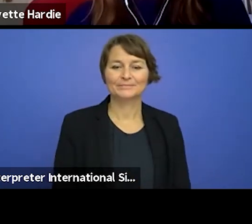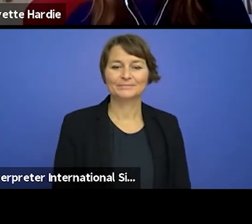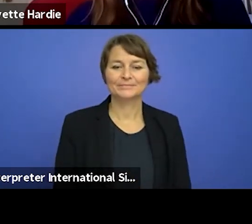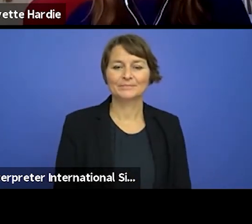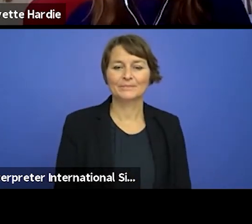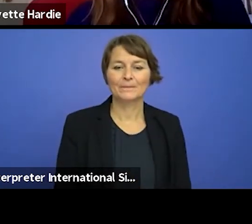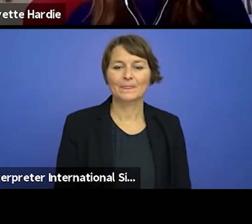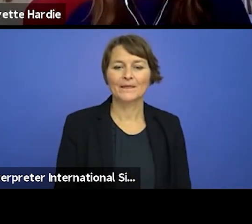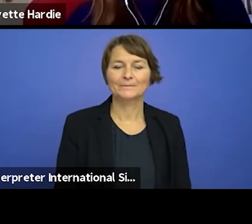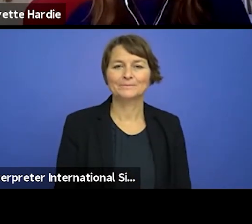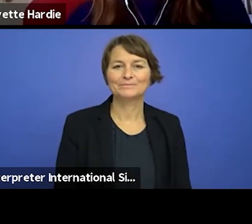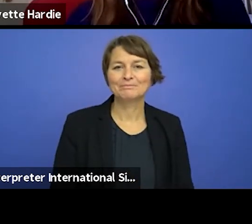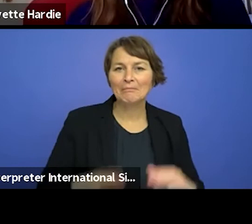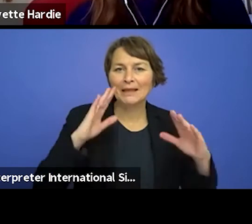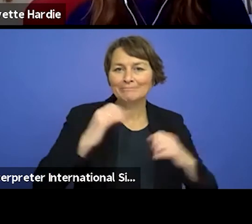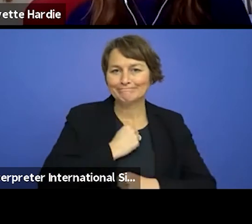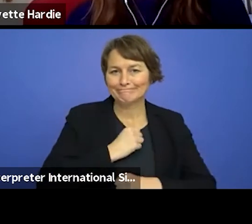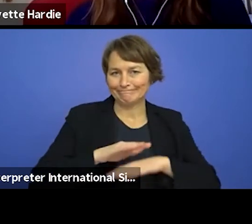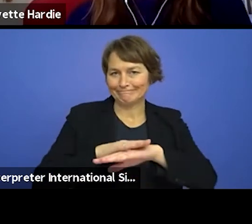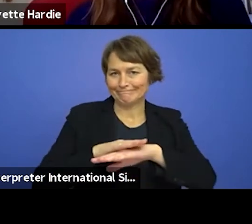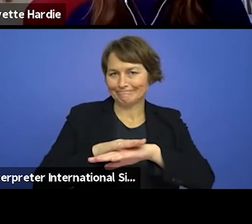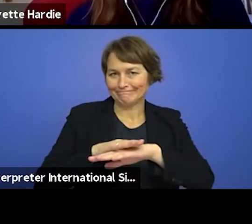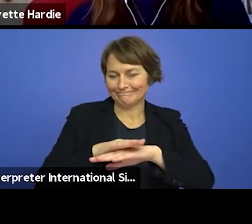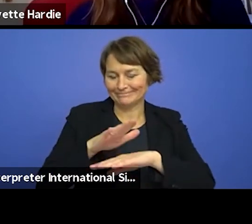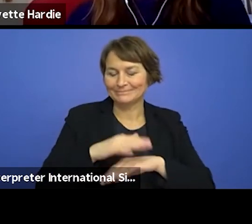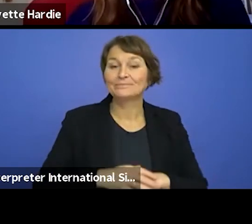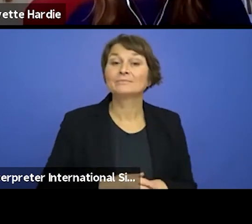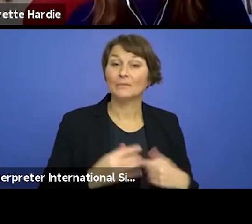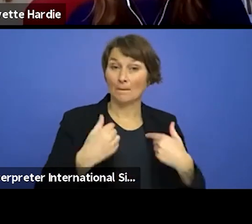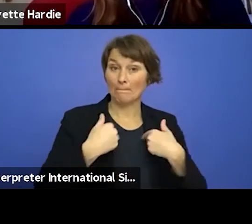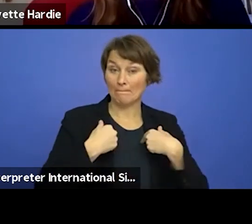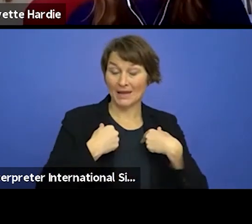Hello, sorry, excuse me. No what I thought like, I think for me the most important is, what kind of